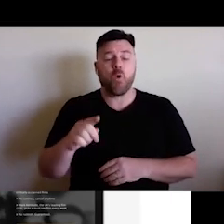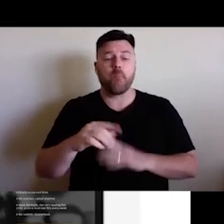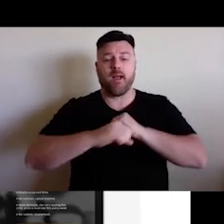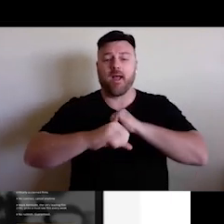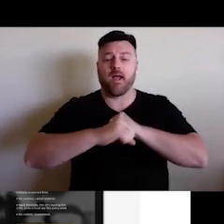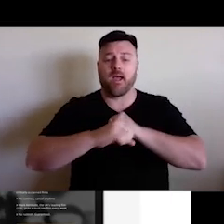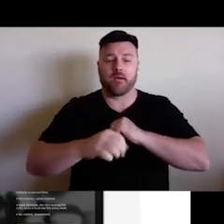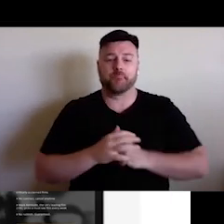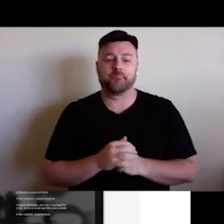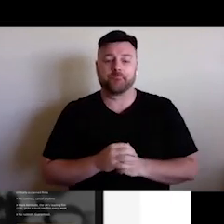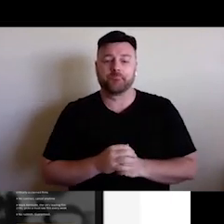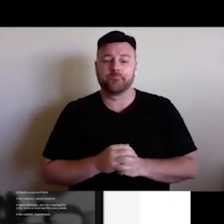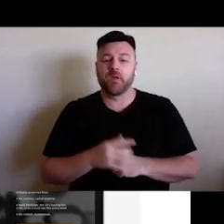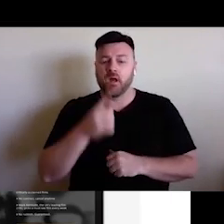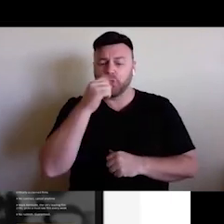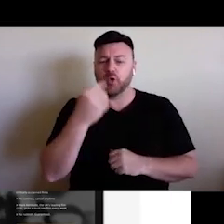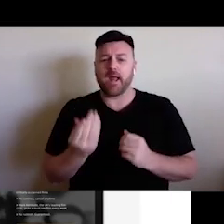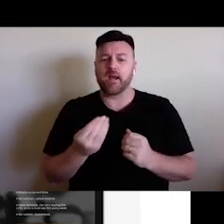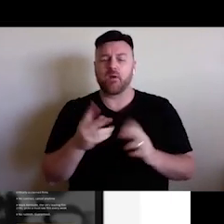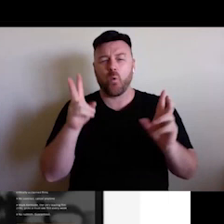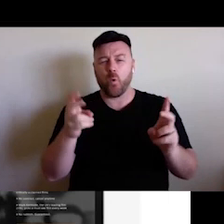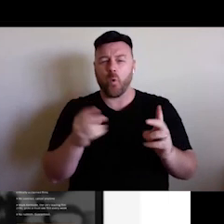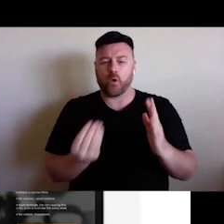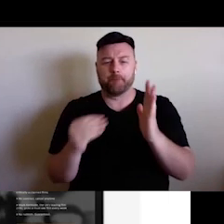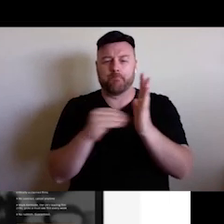products somewhere in your video, you can put a link on there, and